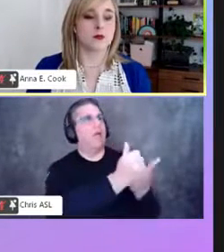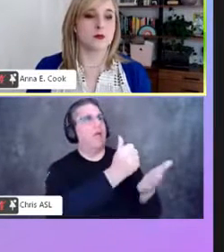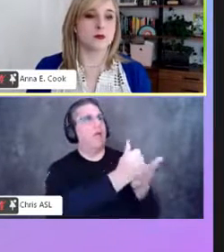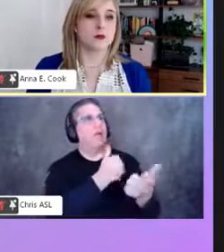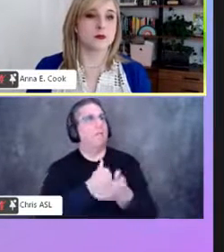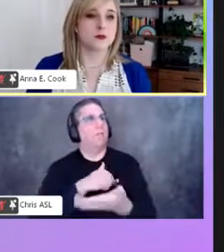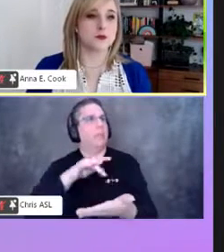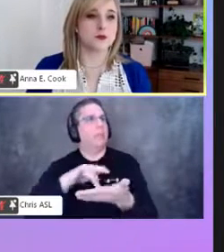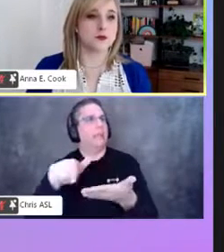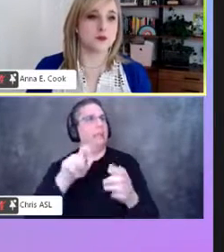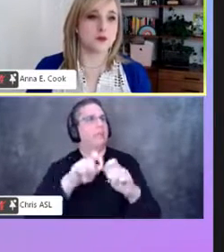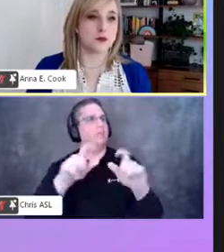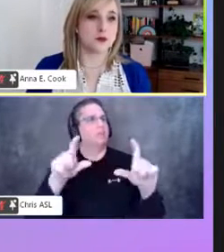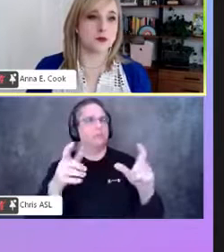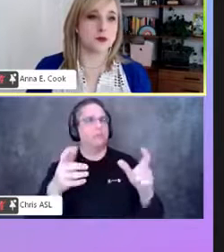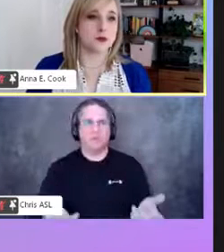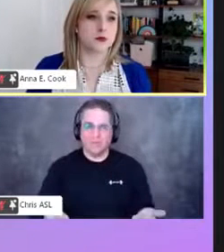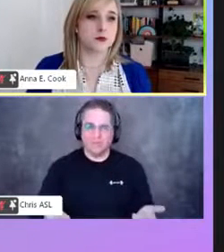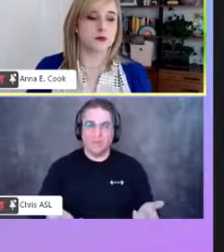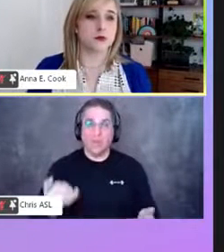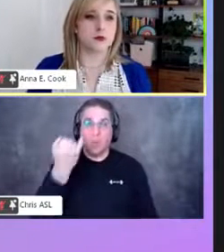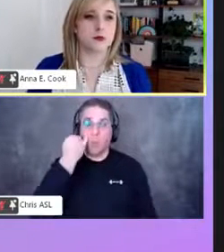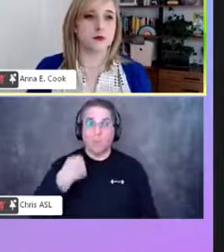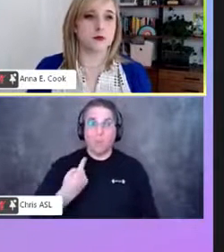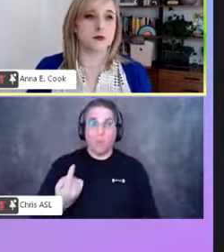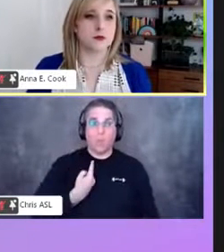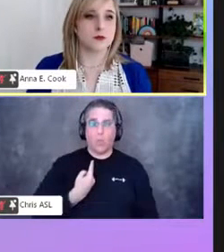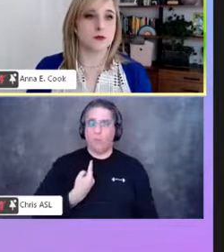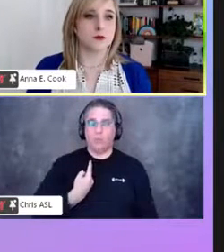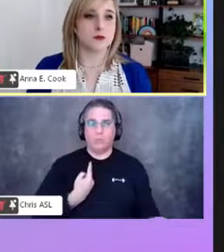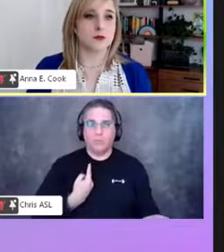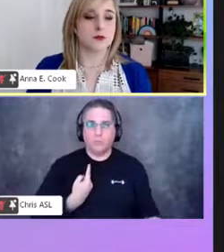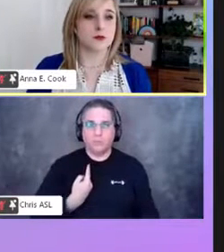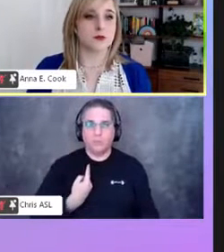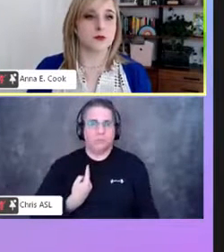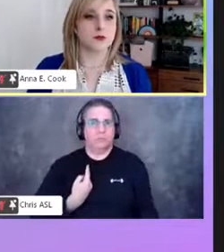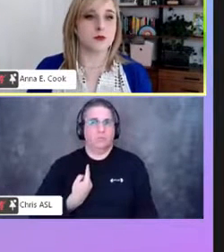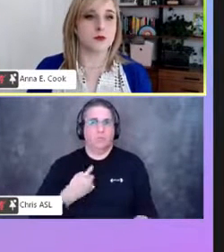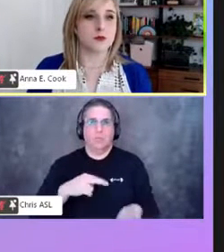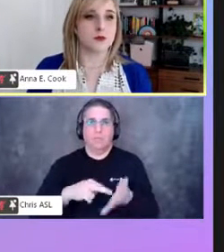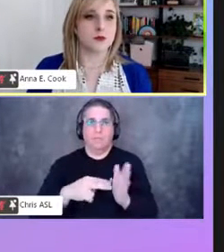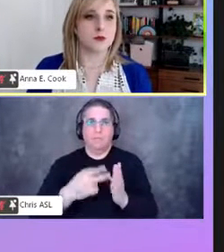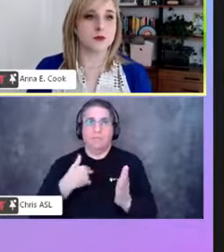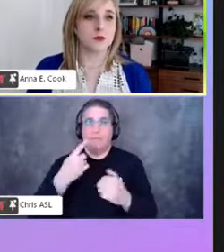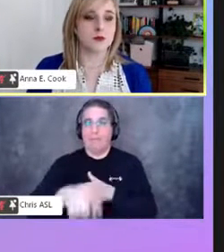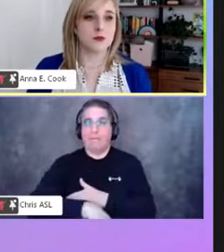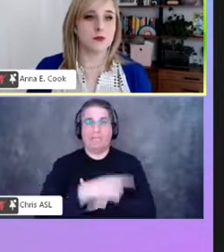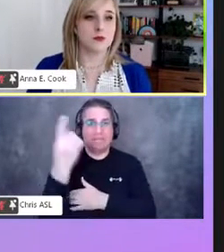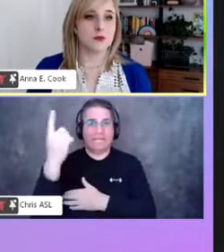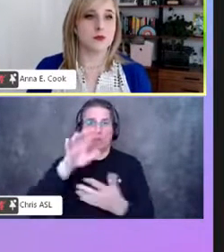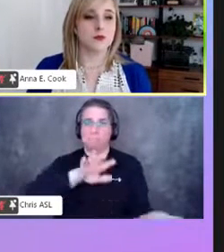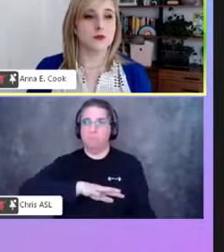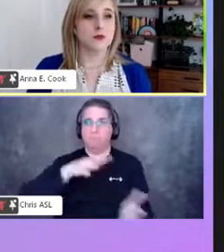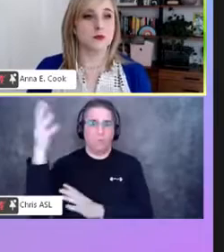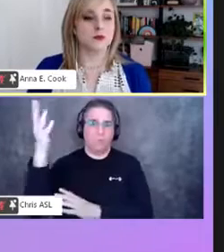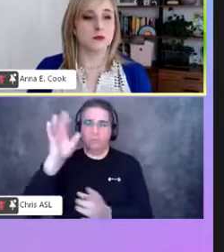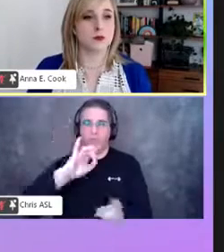point away from it and then if I was alone I would have my entire day screwed